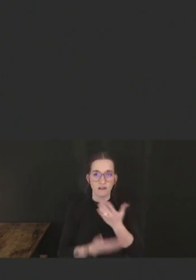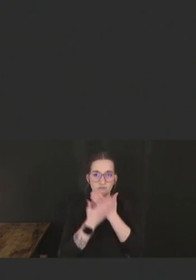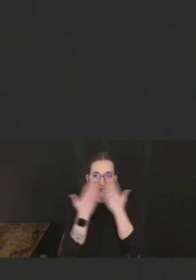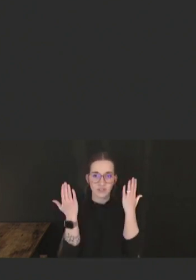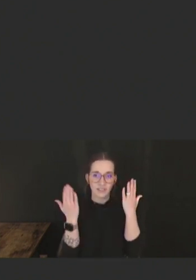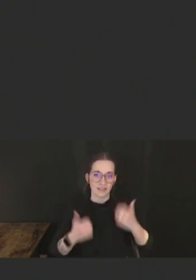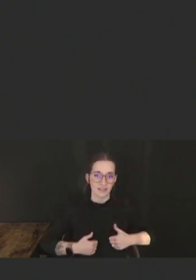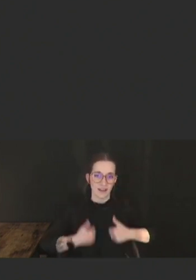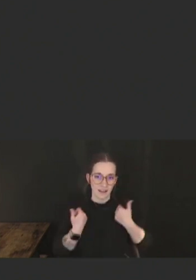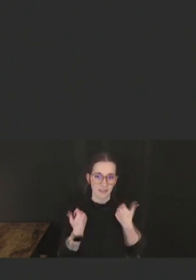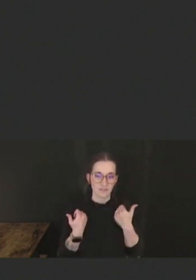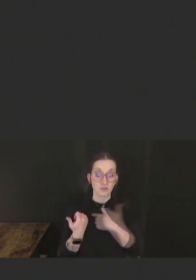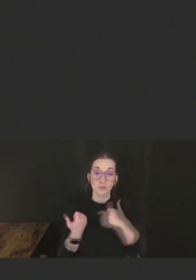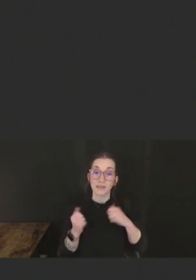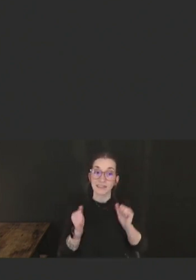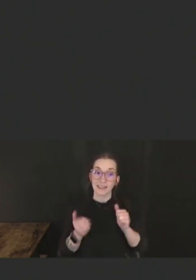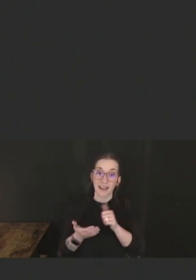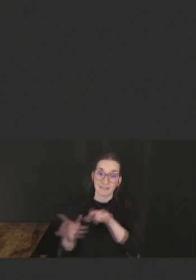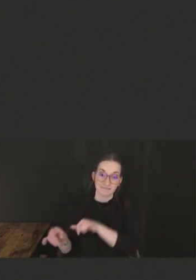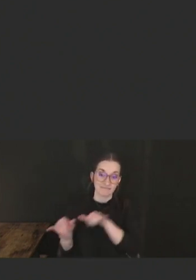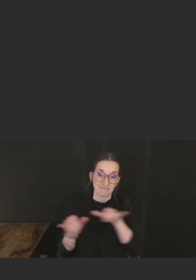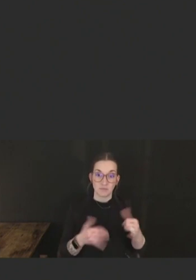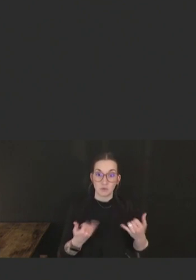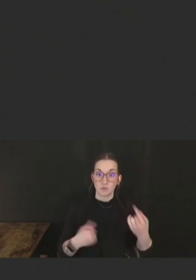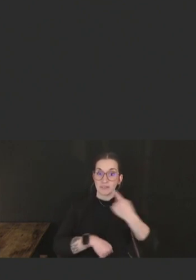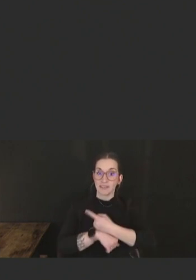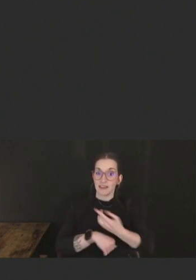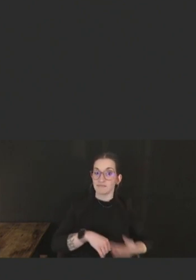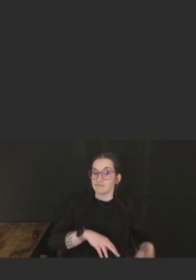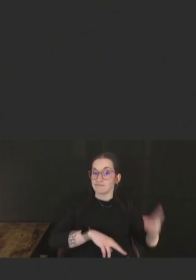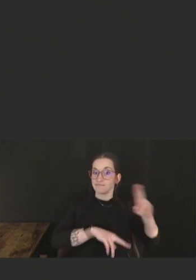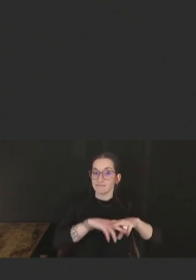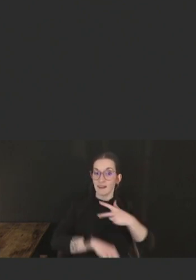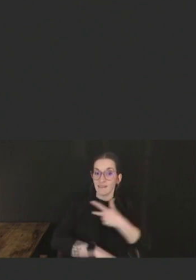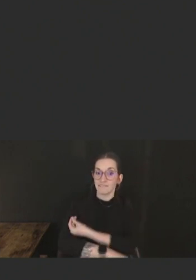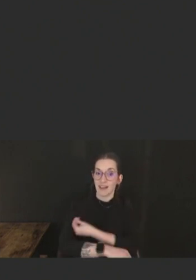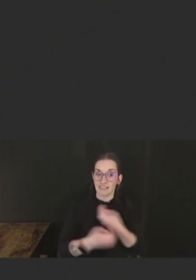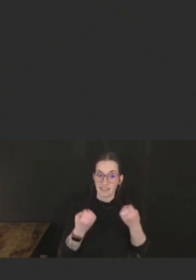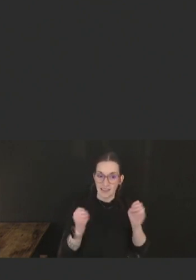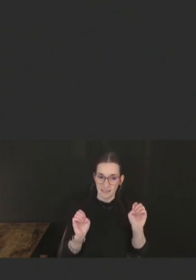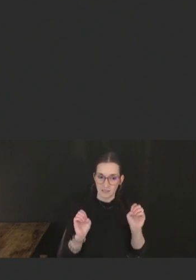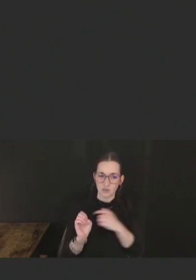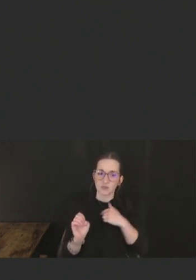I not only recommend Kiwanis, but other national community-based fraternal service organizations.